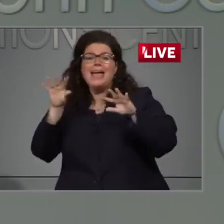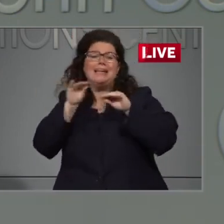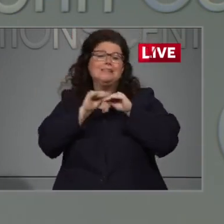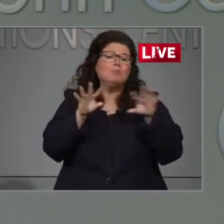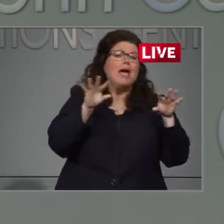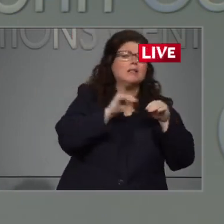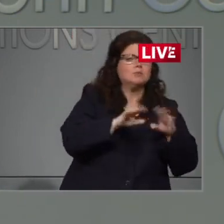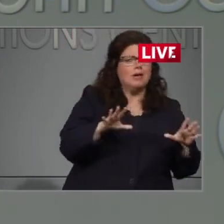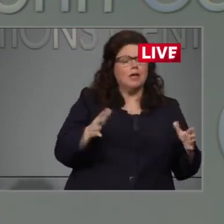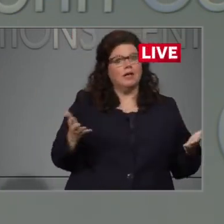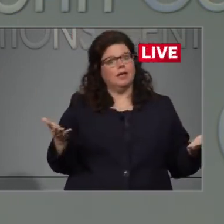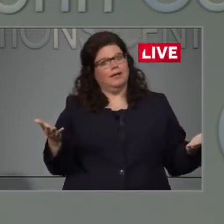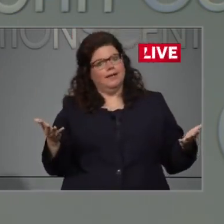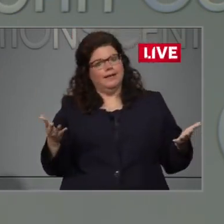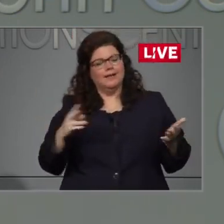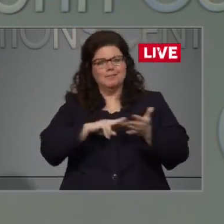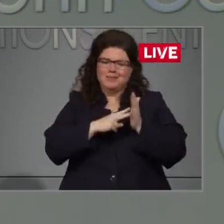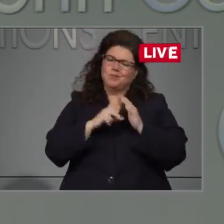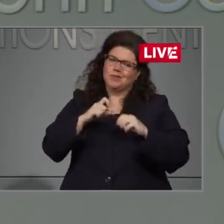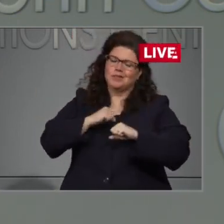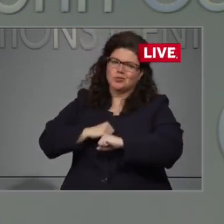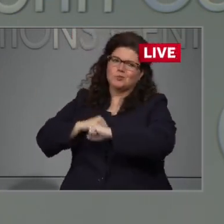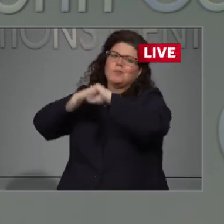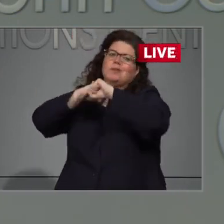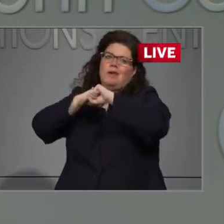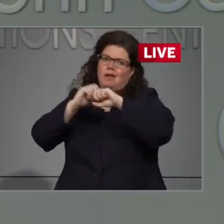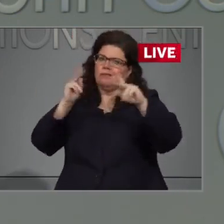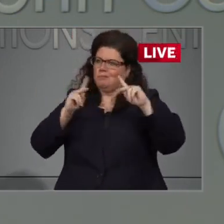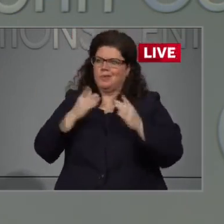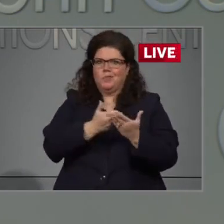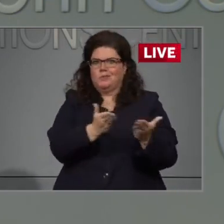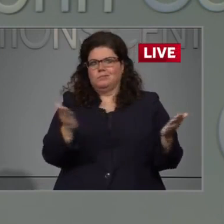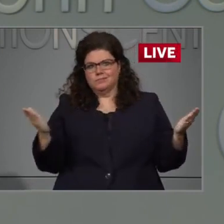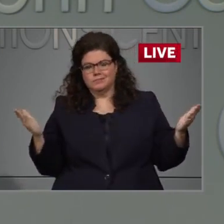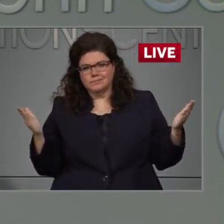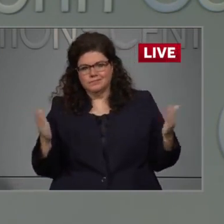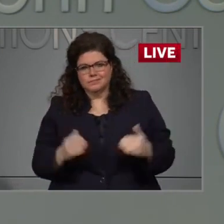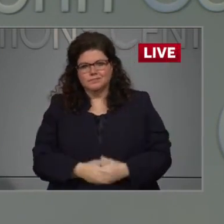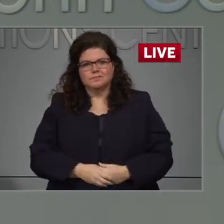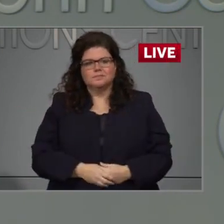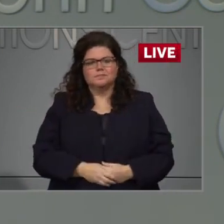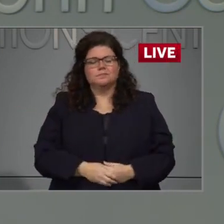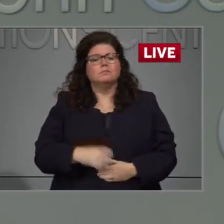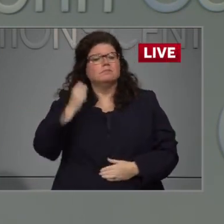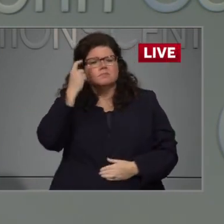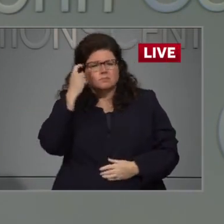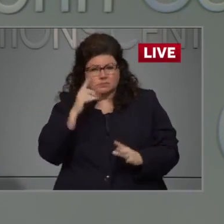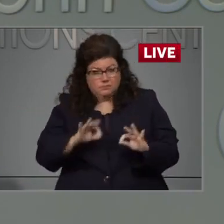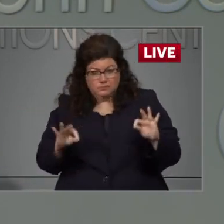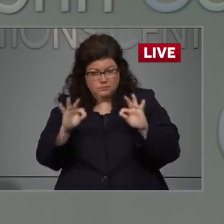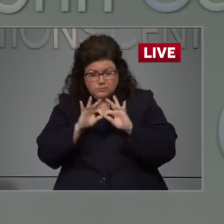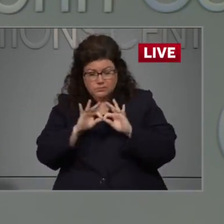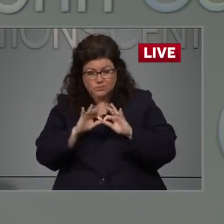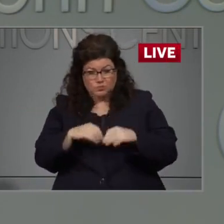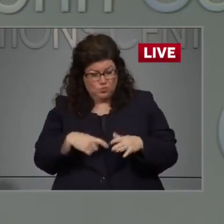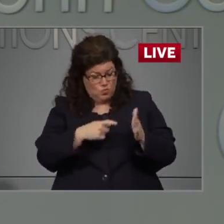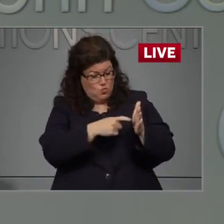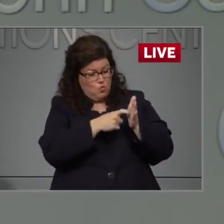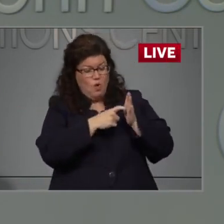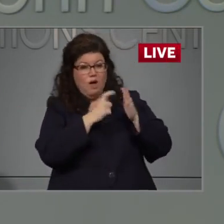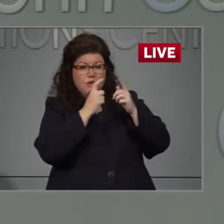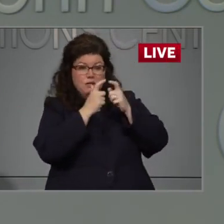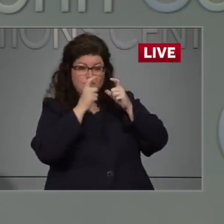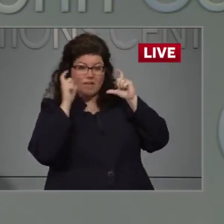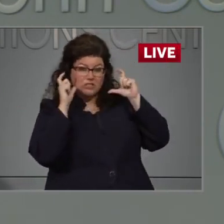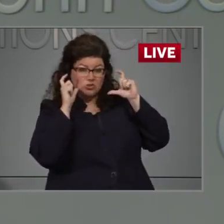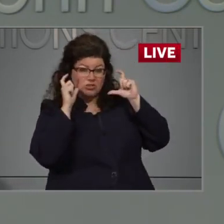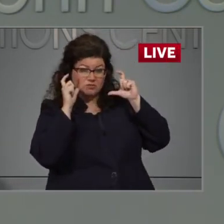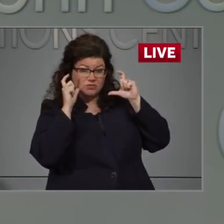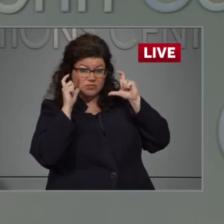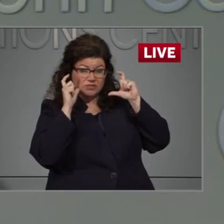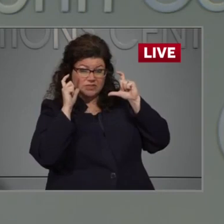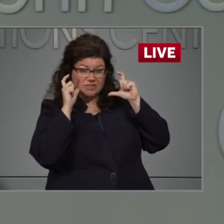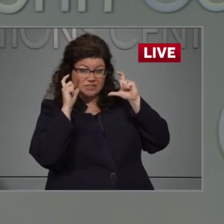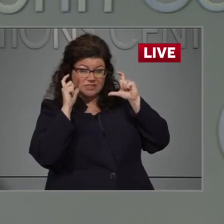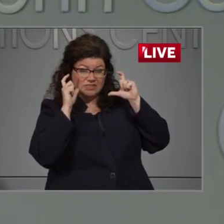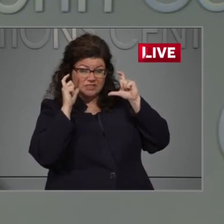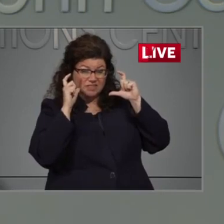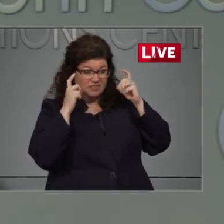FACE COVERINGS ARE A SIMPLE WAY TO CONTROL THIS VIRUS WHILE PROTECTING OURSELVES OUR FAMILIES AND THE OTHER PEOPLE AROUND US ONE IMPORTANT POINT HERE.